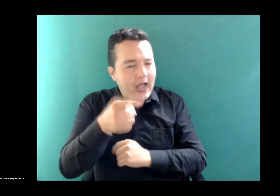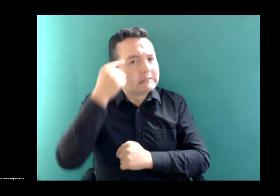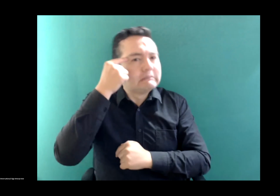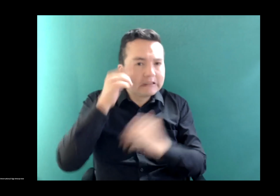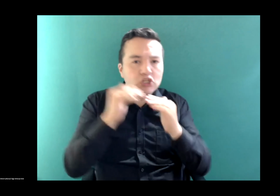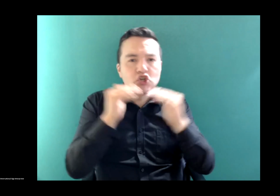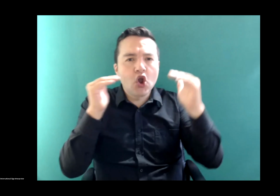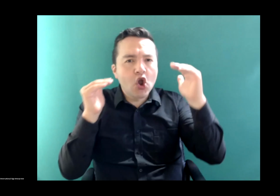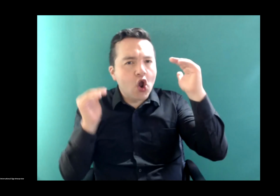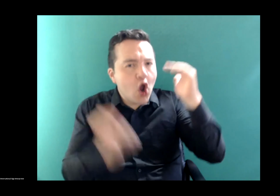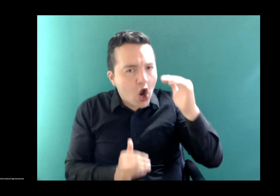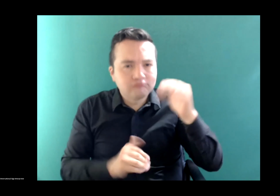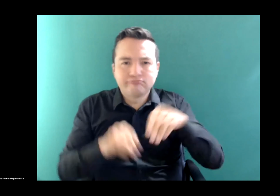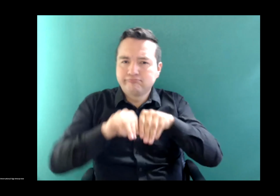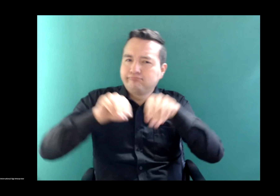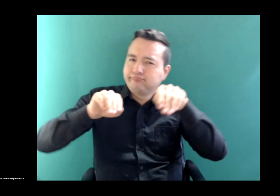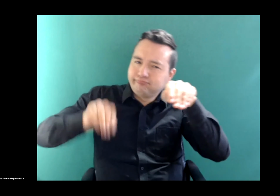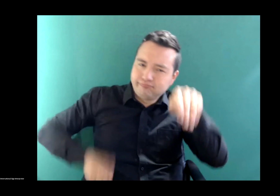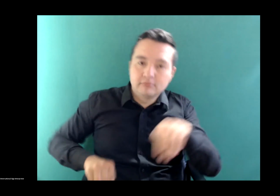We are really focused and especially in my organization to provide accessible content.